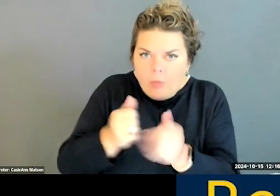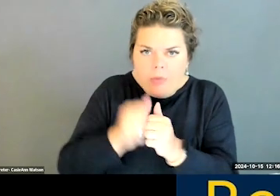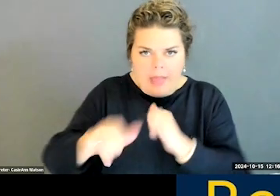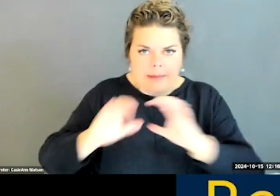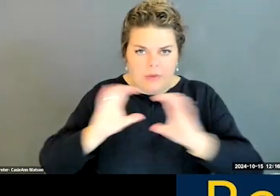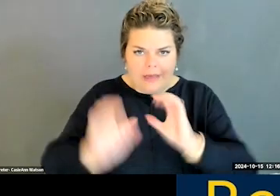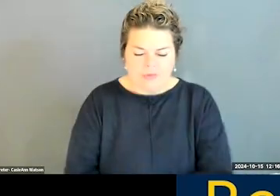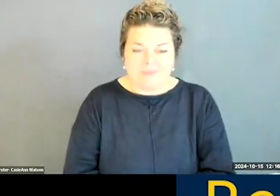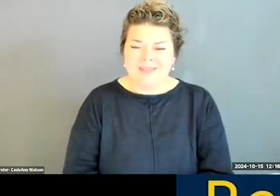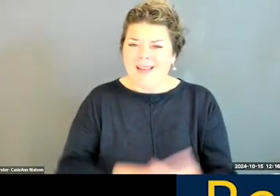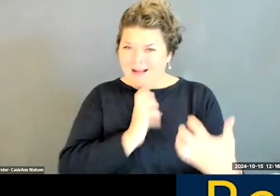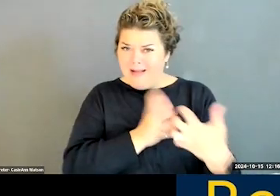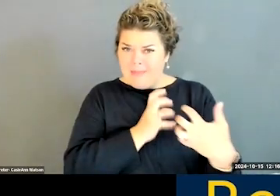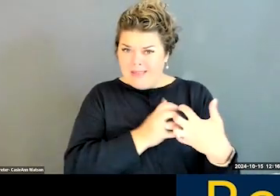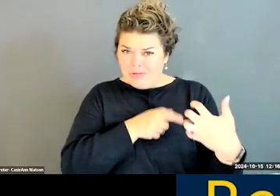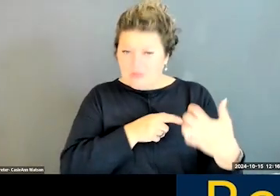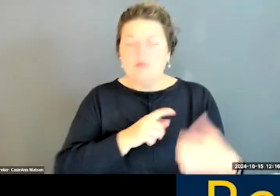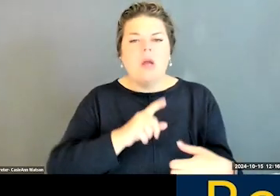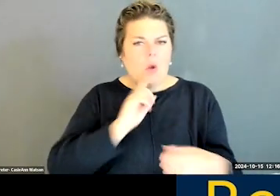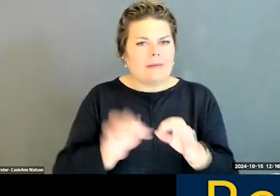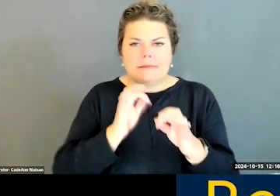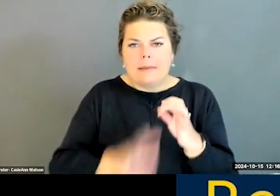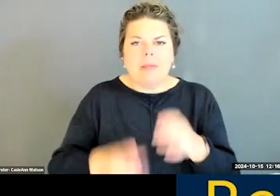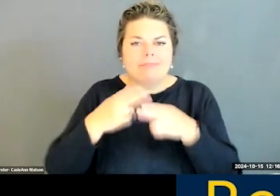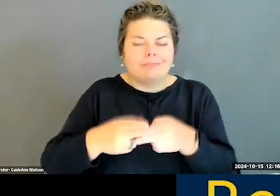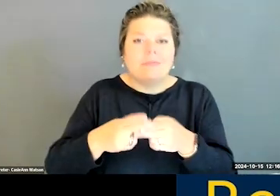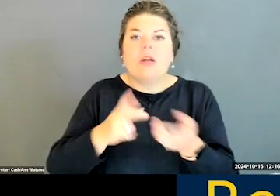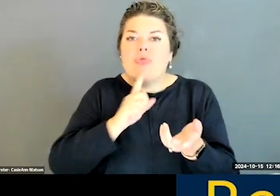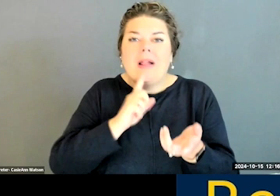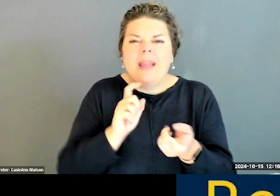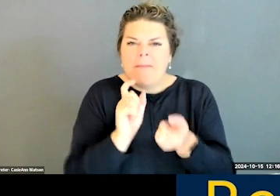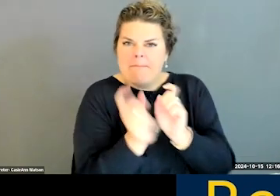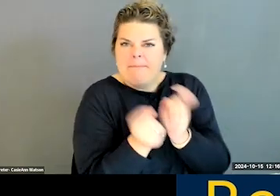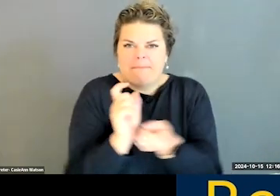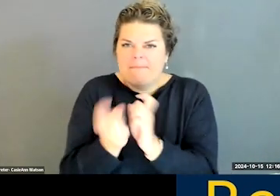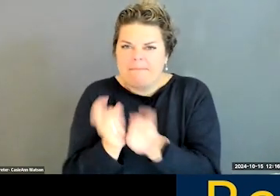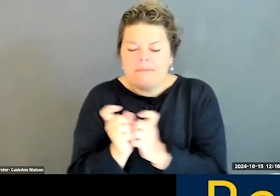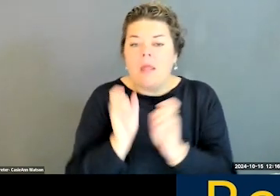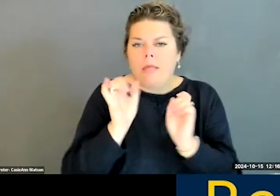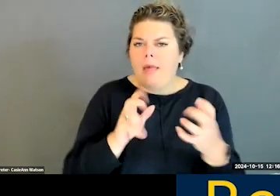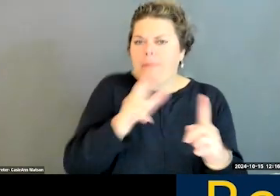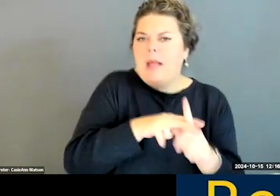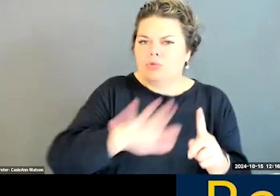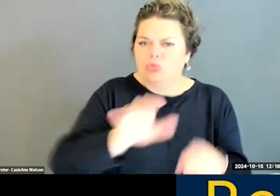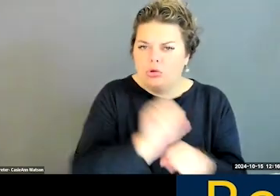So, accommodations are also known as simply as reasonable modifications, and public entities are required to make changes